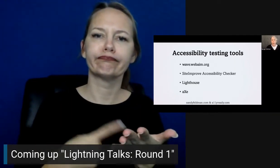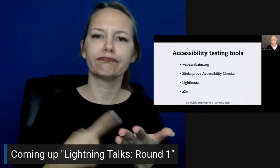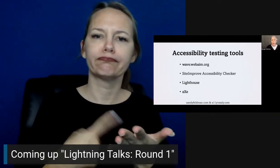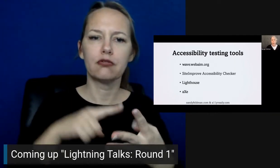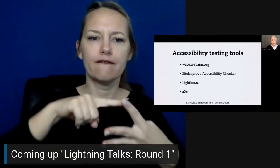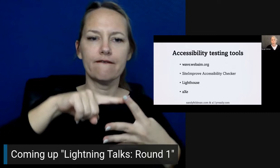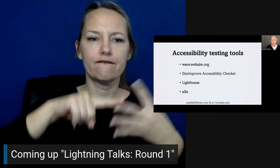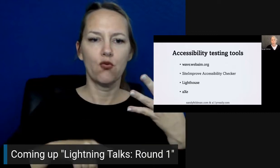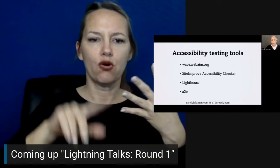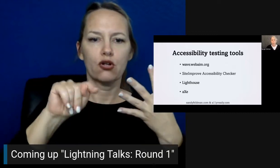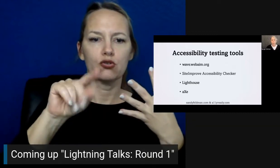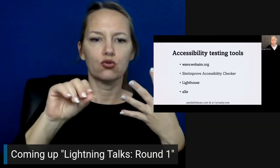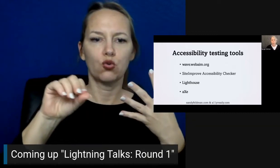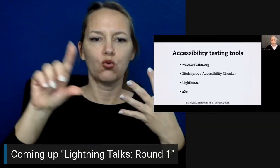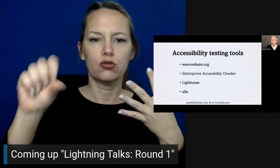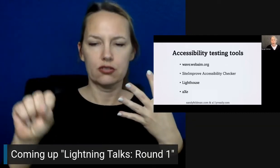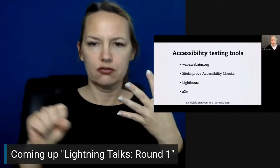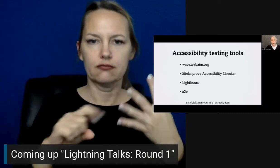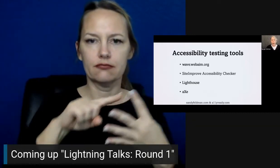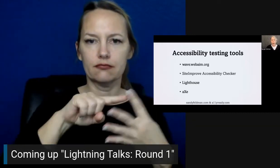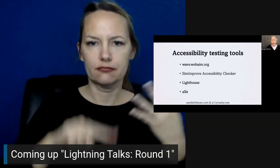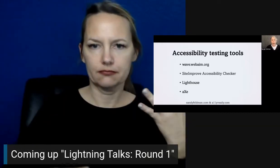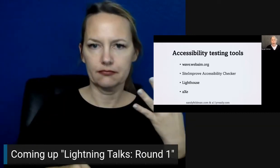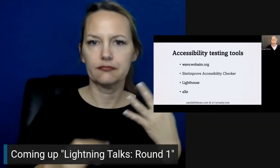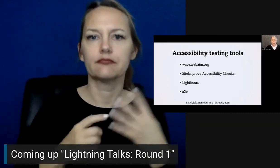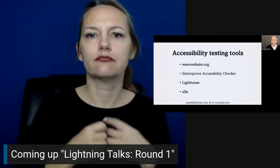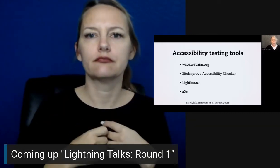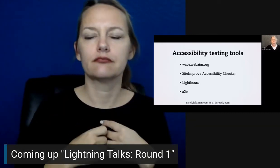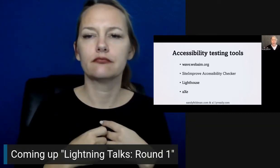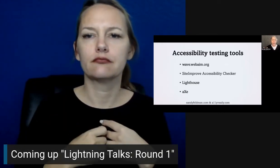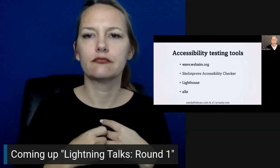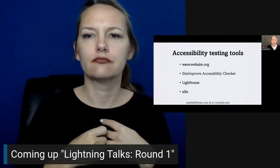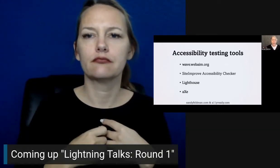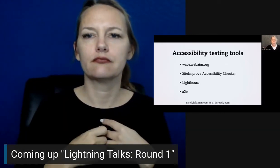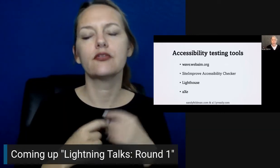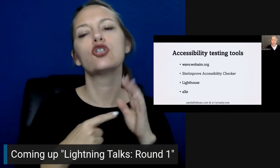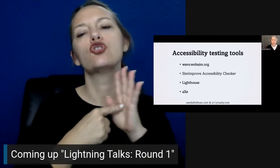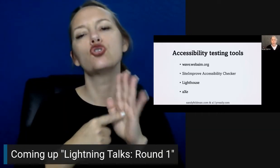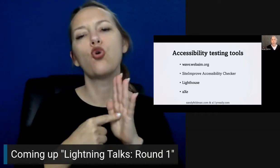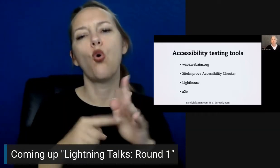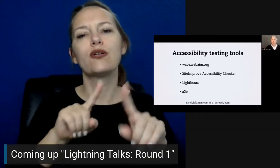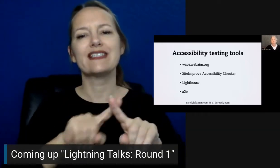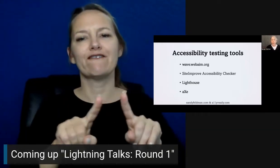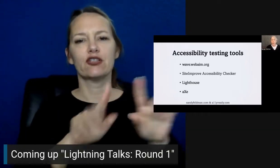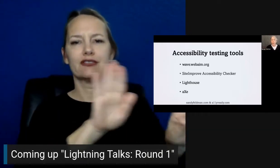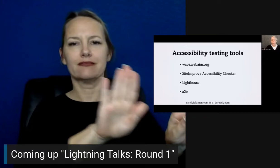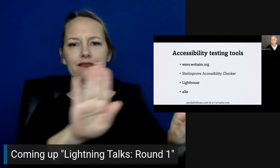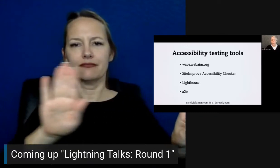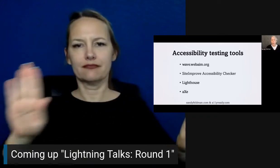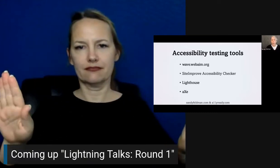and show the differences between what they catch and what they miss.